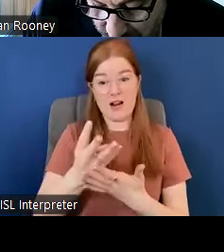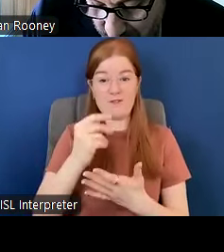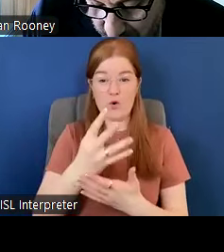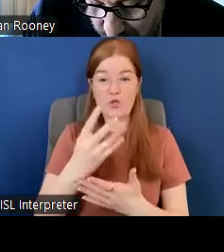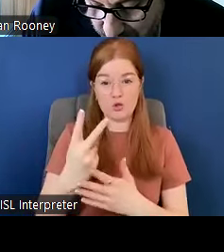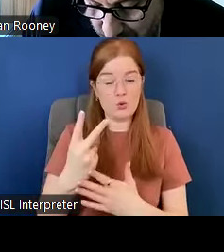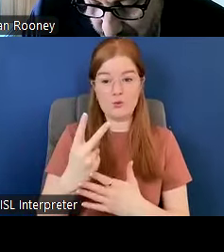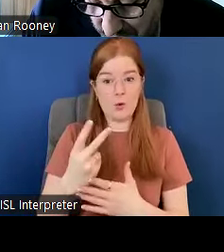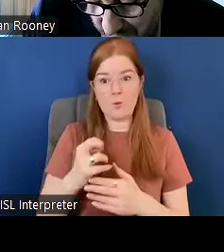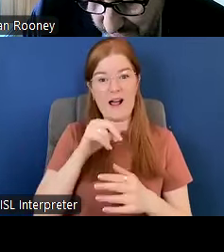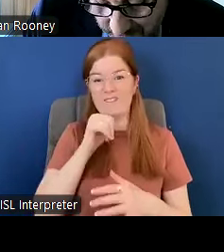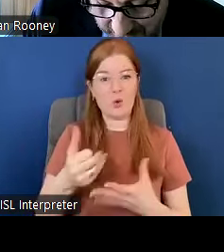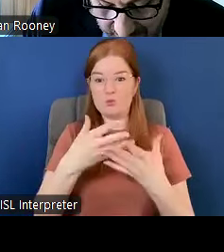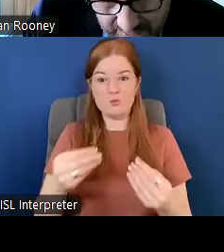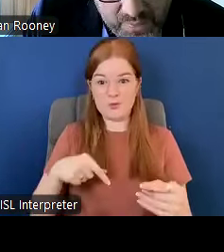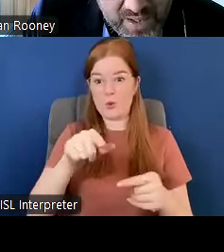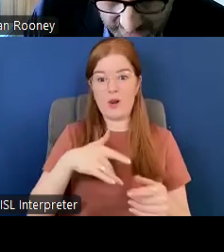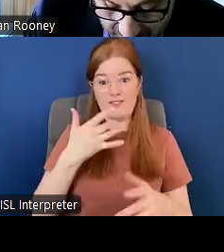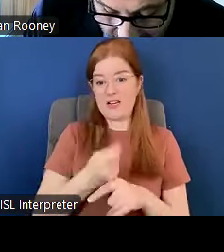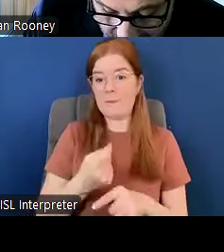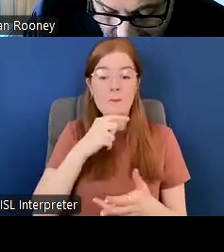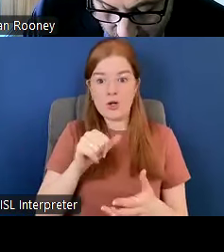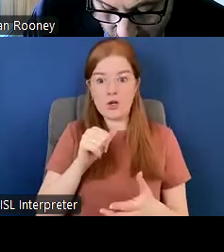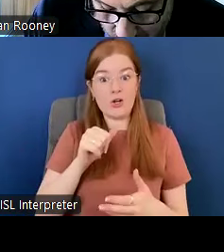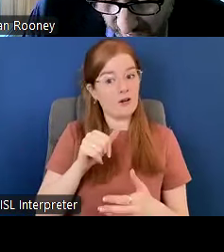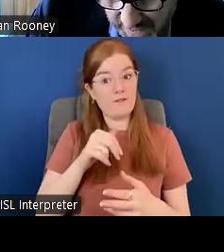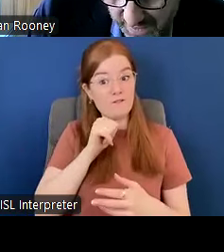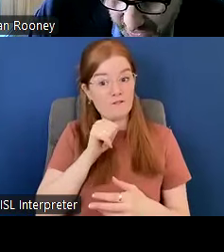inconclusive during their lifetimes, they were not in vain. Roaults's Christ and the